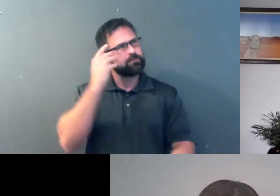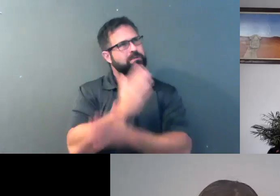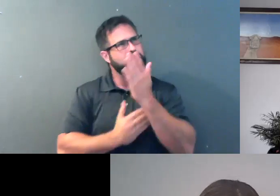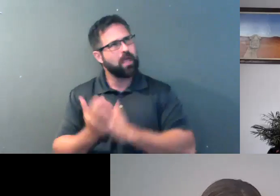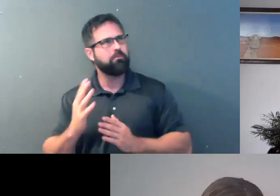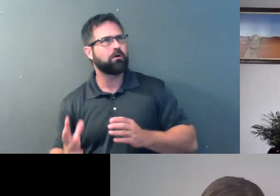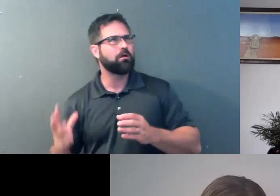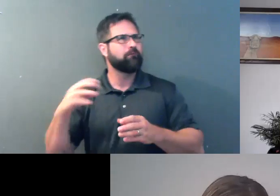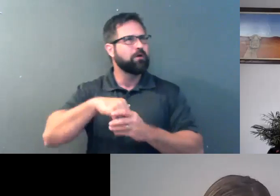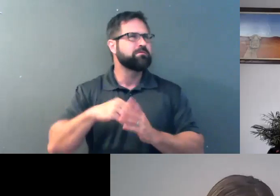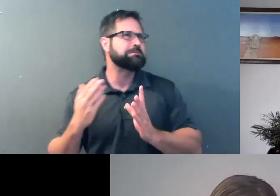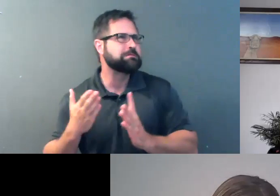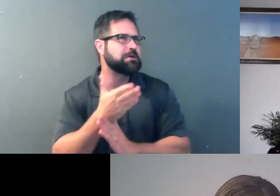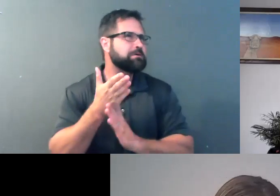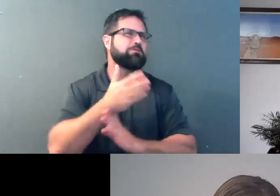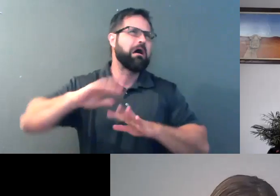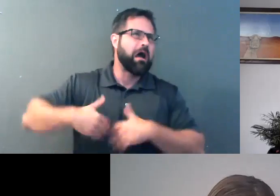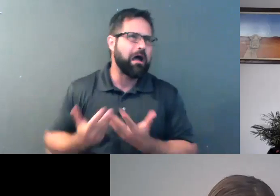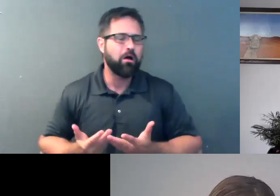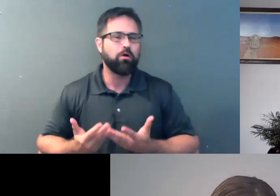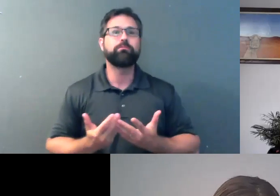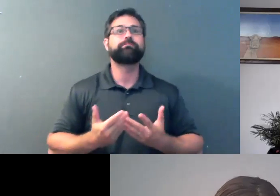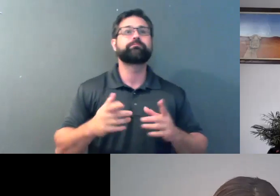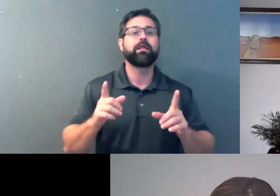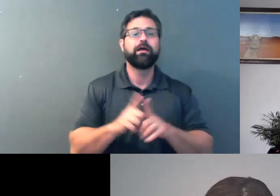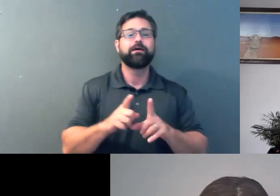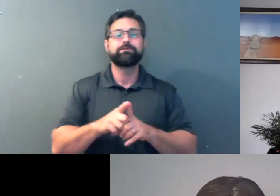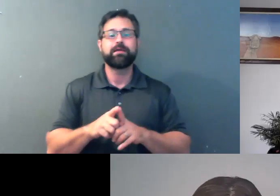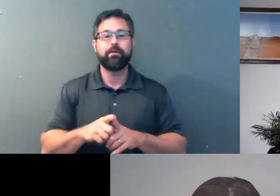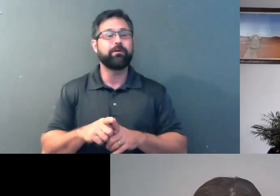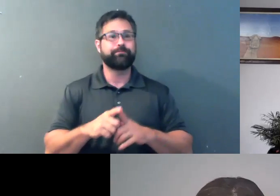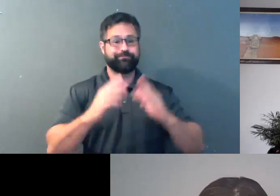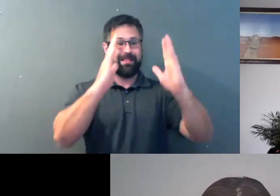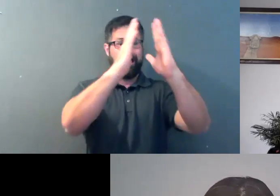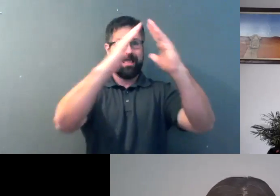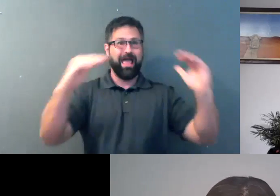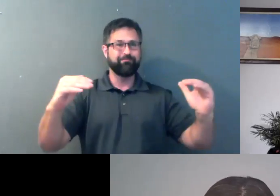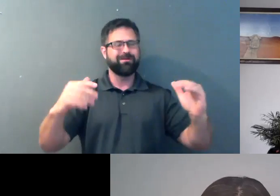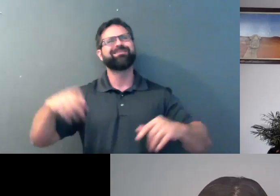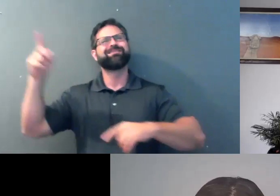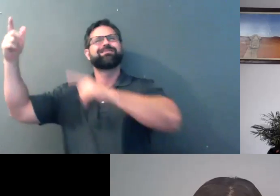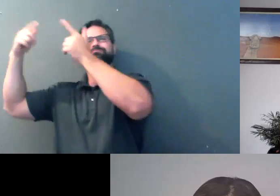very classical example of camp management the camp is established the management is in place and then